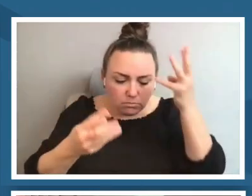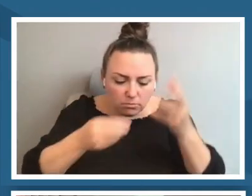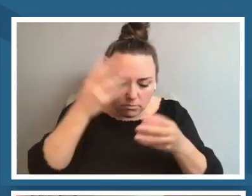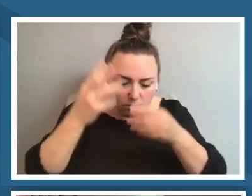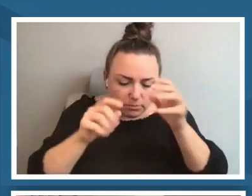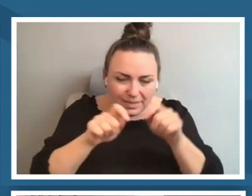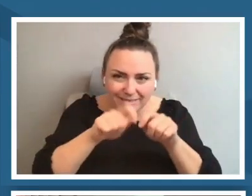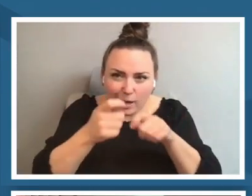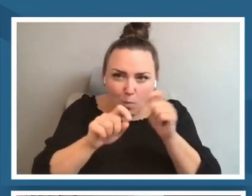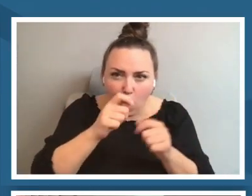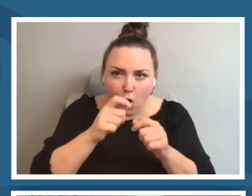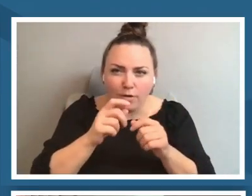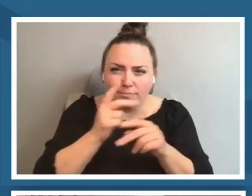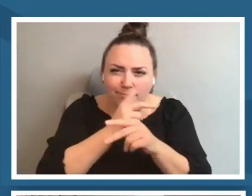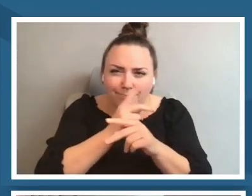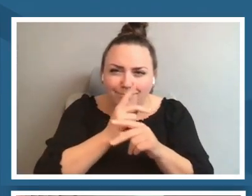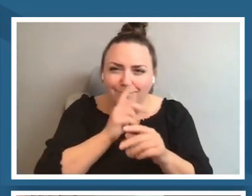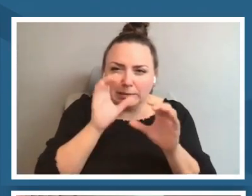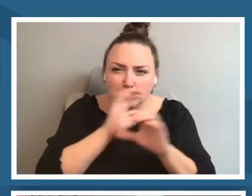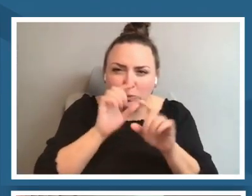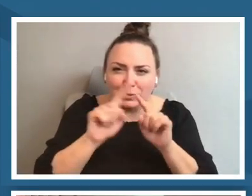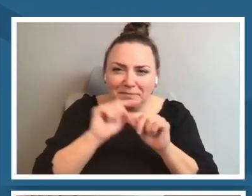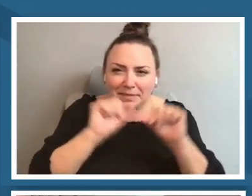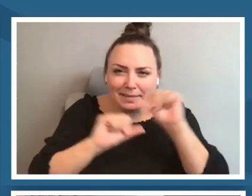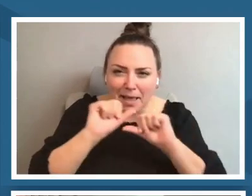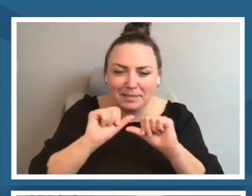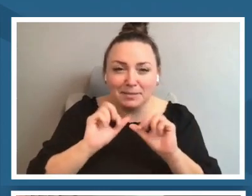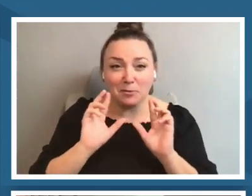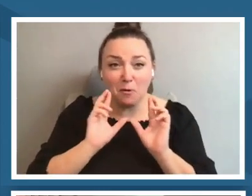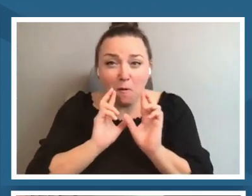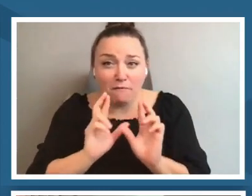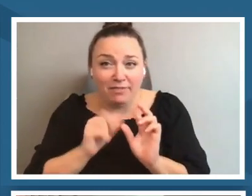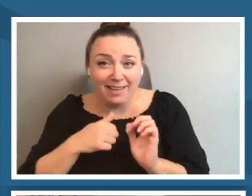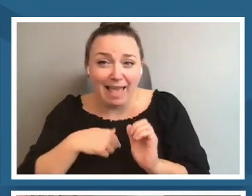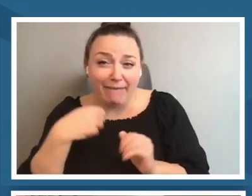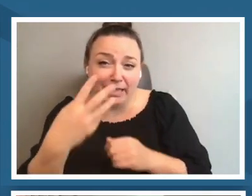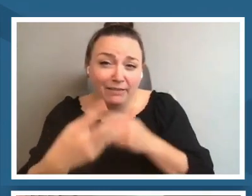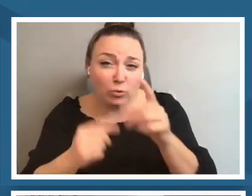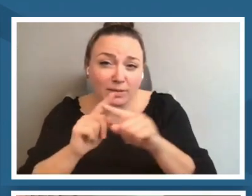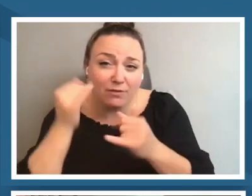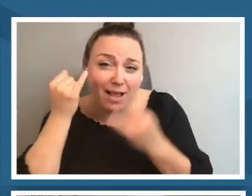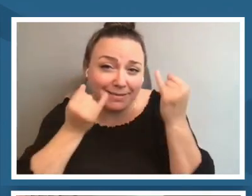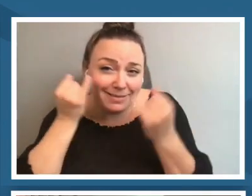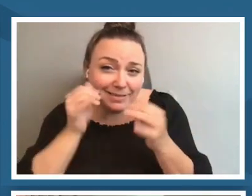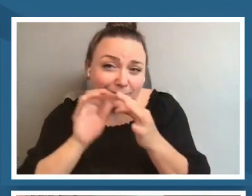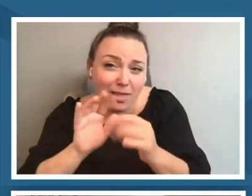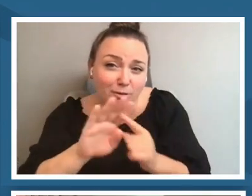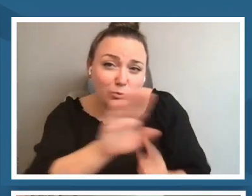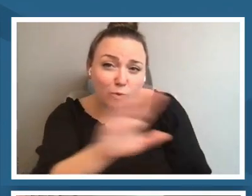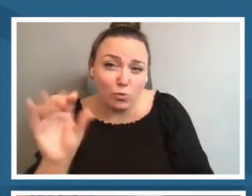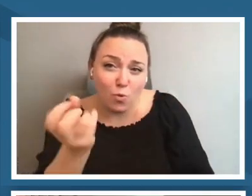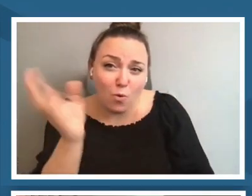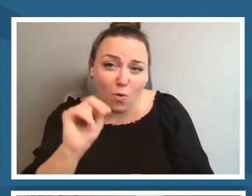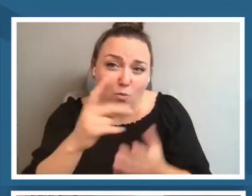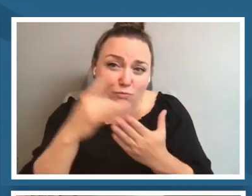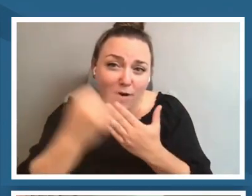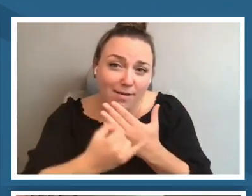hopefully what i've done is given seeded some ideas for your own projects again